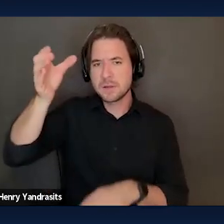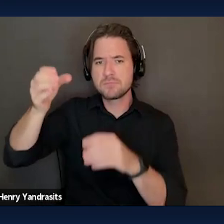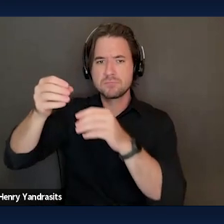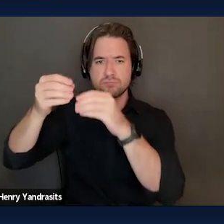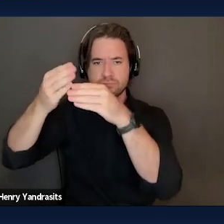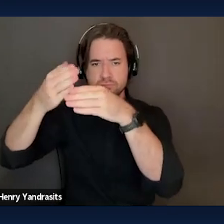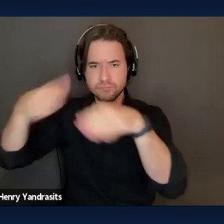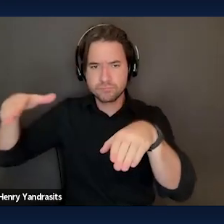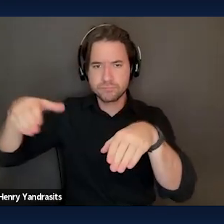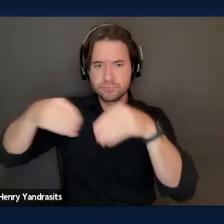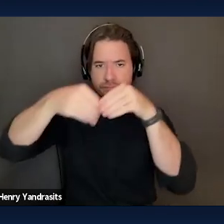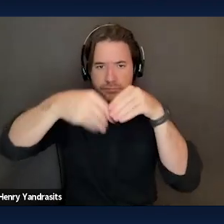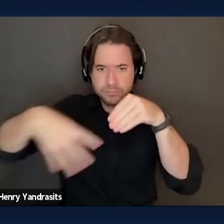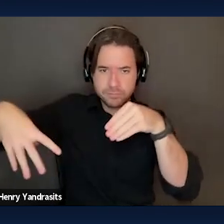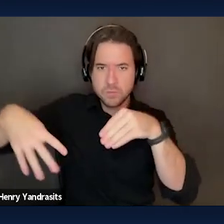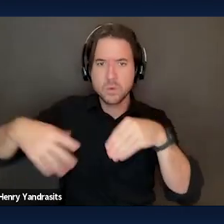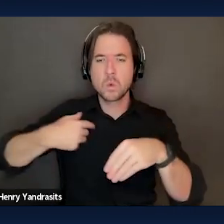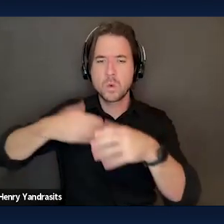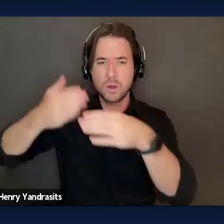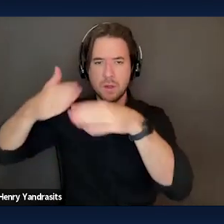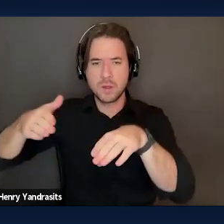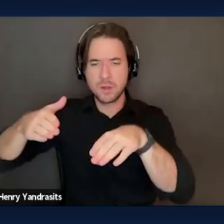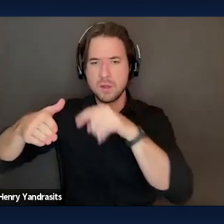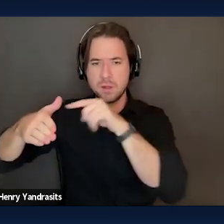And when we tested it, we found it did not contribute.